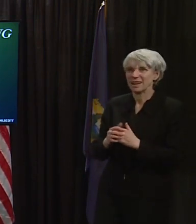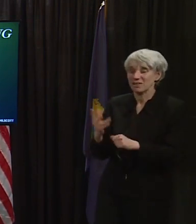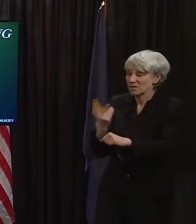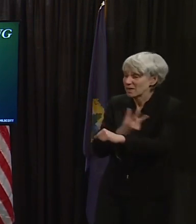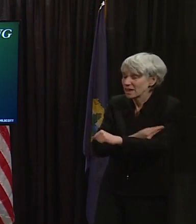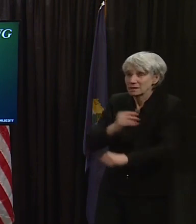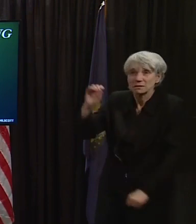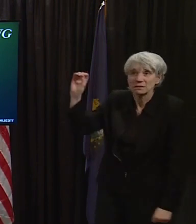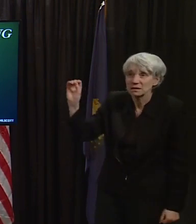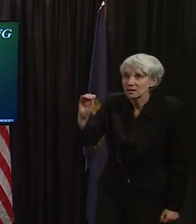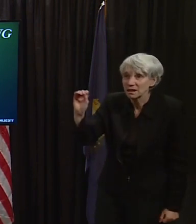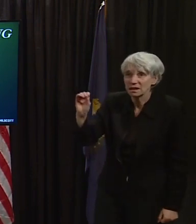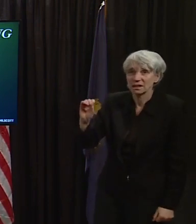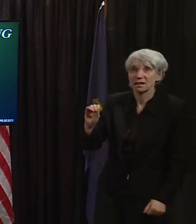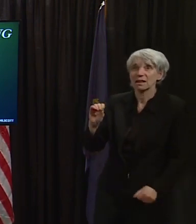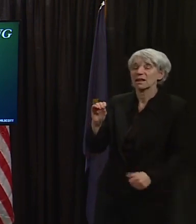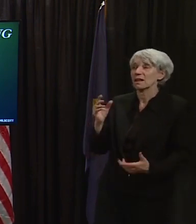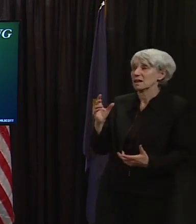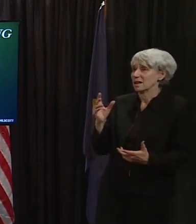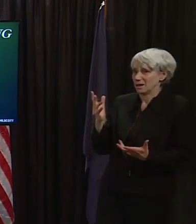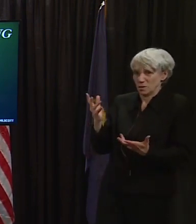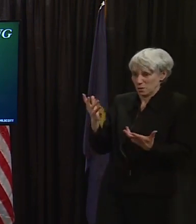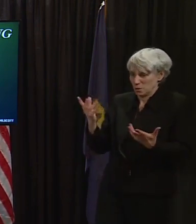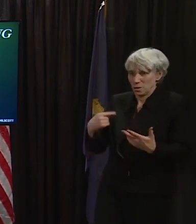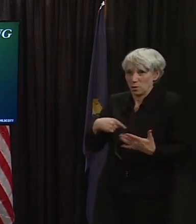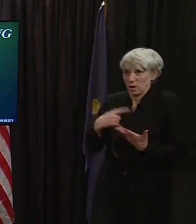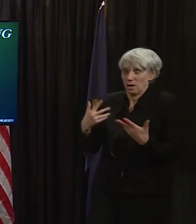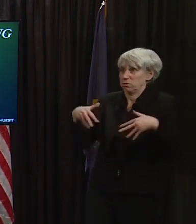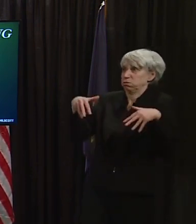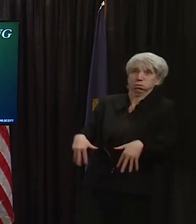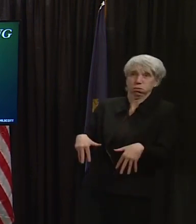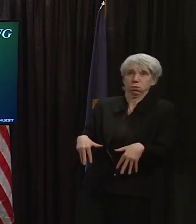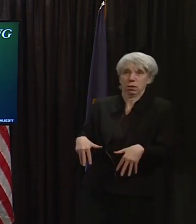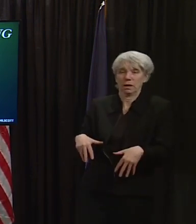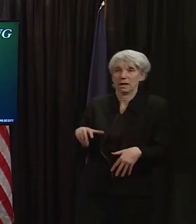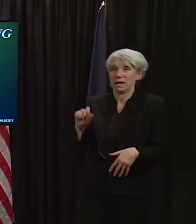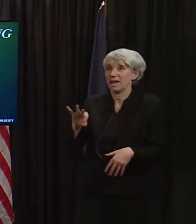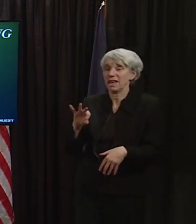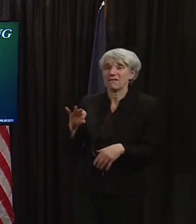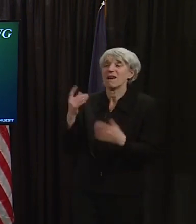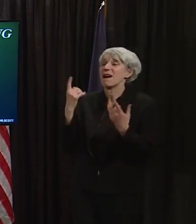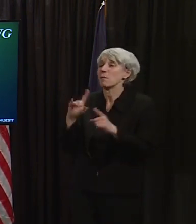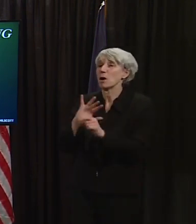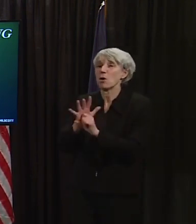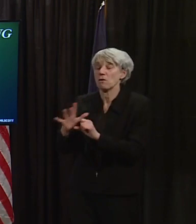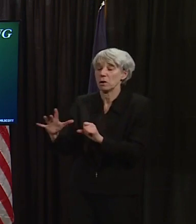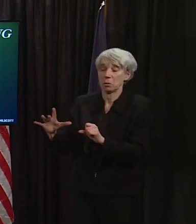induced immunity. We were completely vulnerable and we had to take extreme